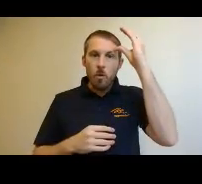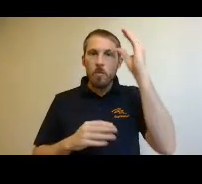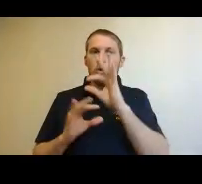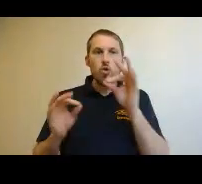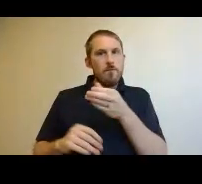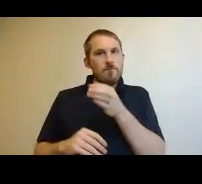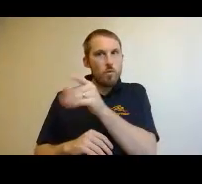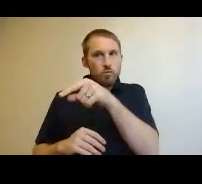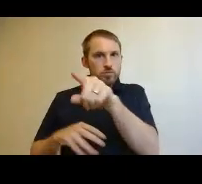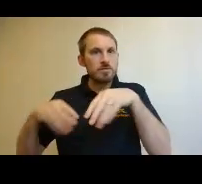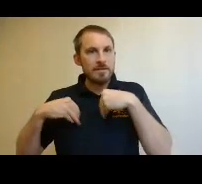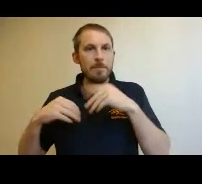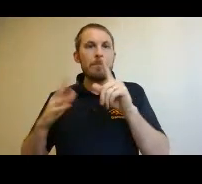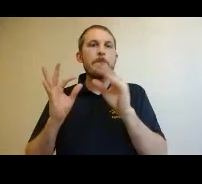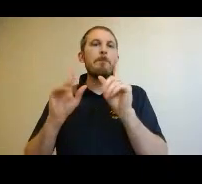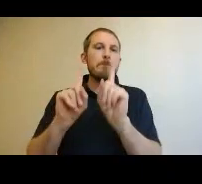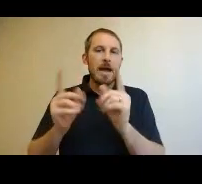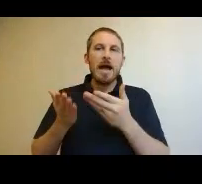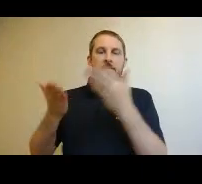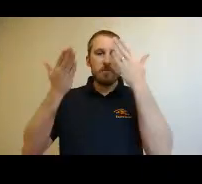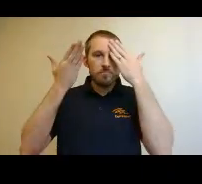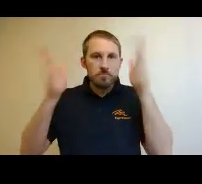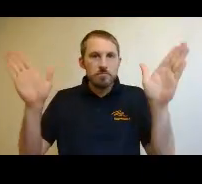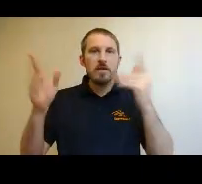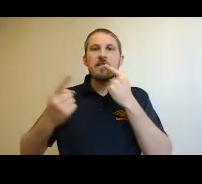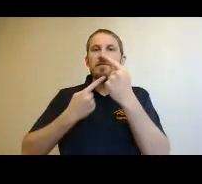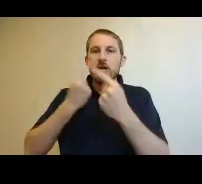them clear information so they can choose what feels right.